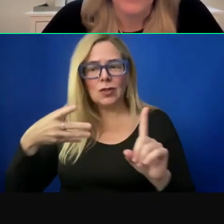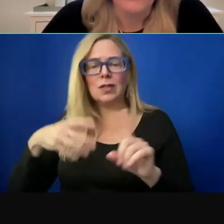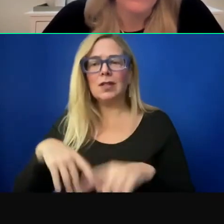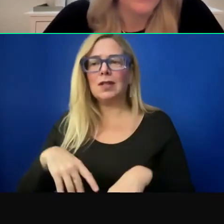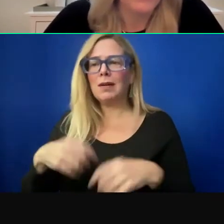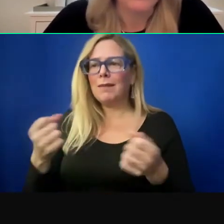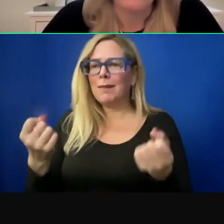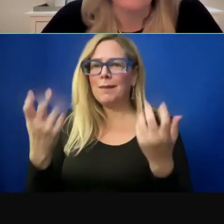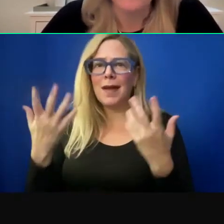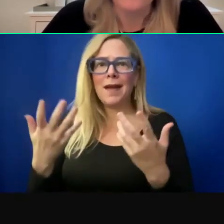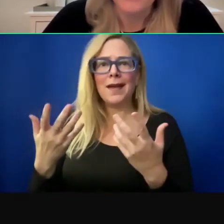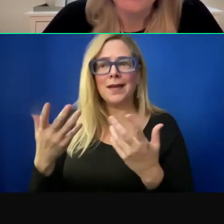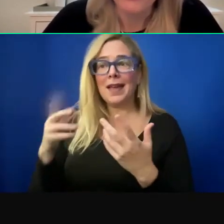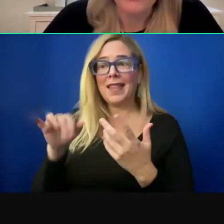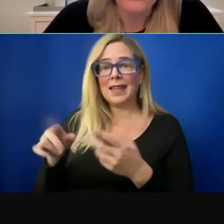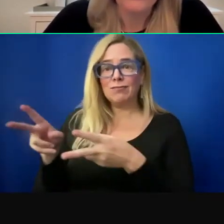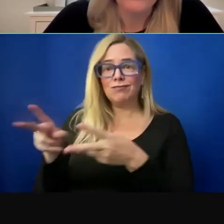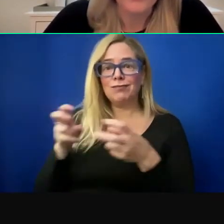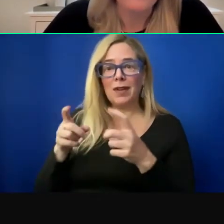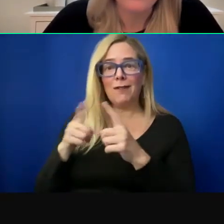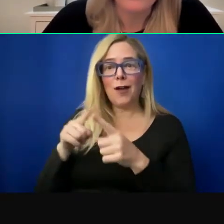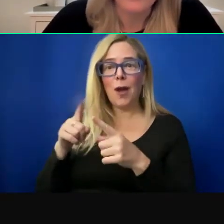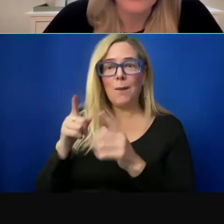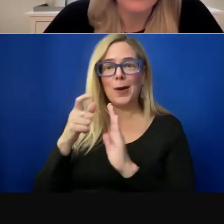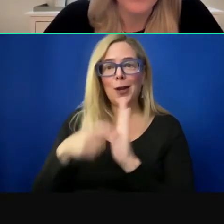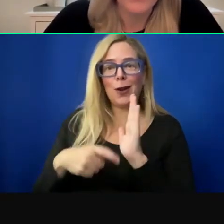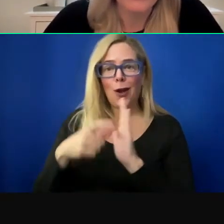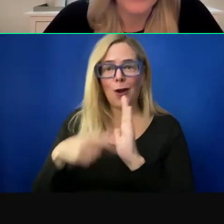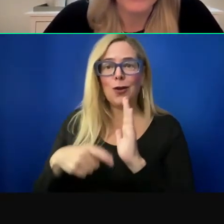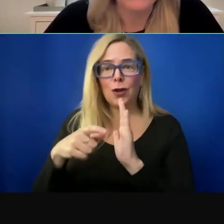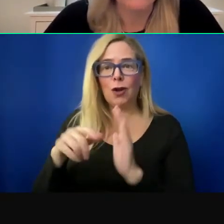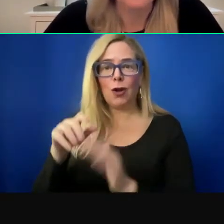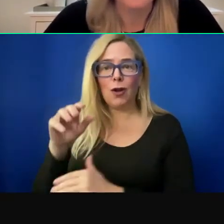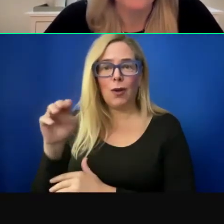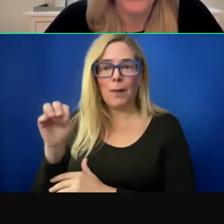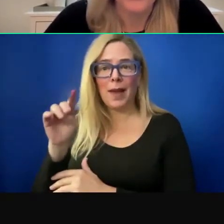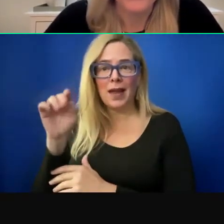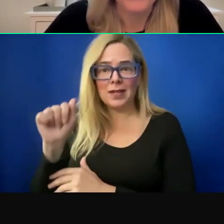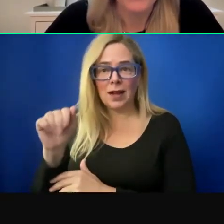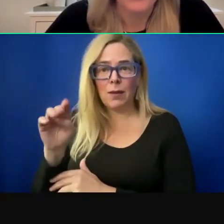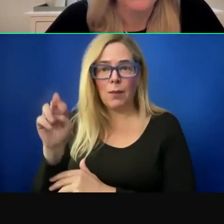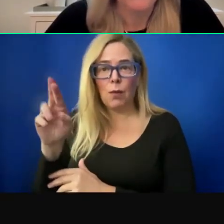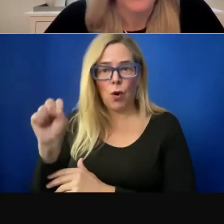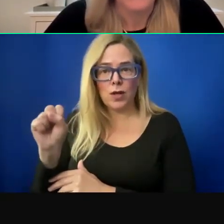from an article by Amanda Morris, who covers the disability beat in the Washington Post.